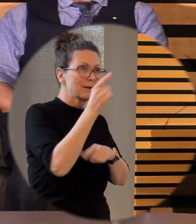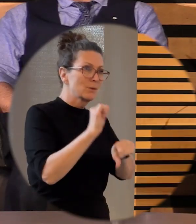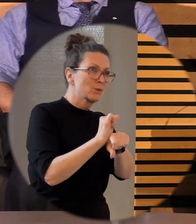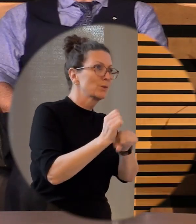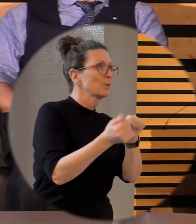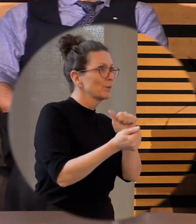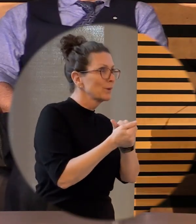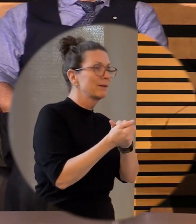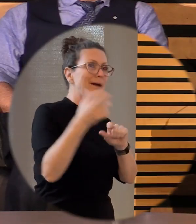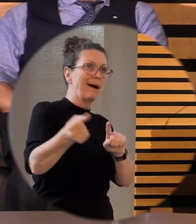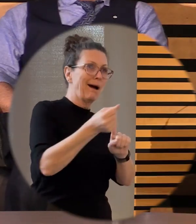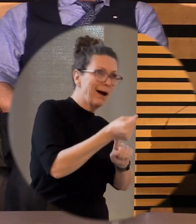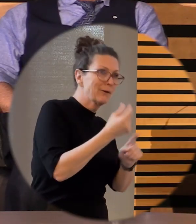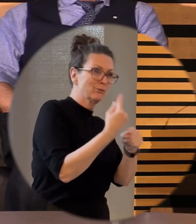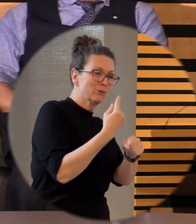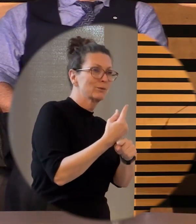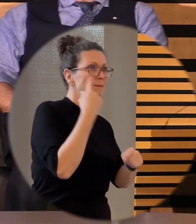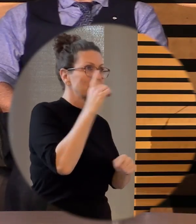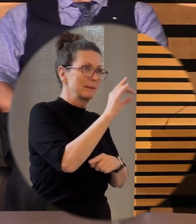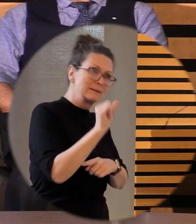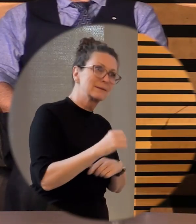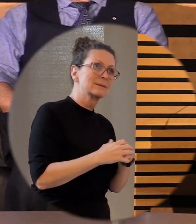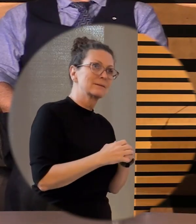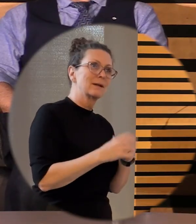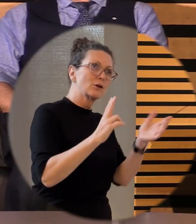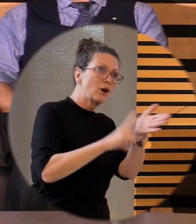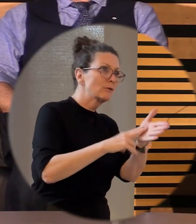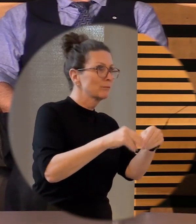that they're working with you know procurement that is disability friendly that we're giving